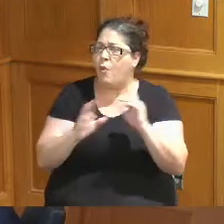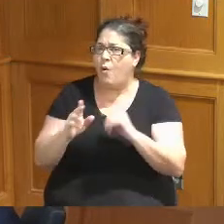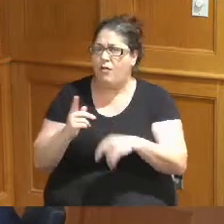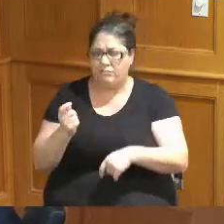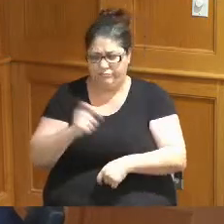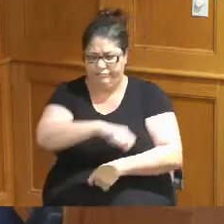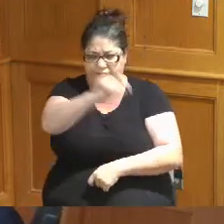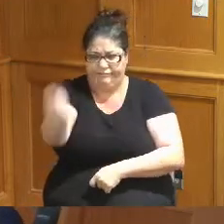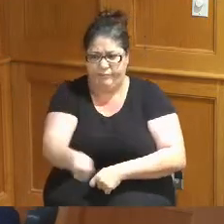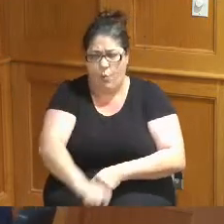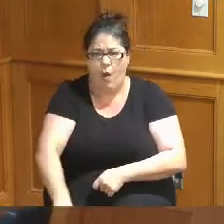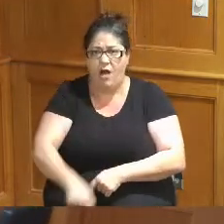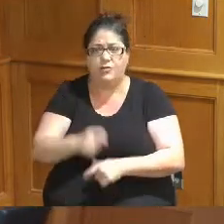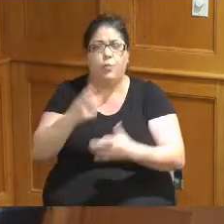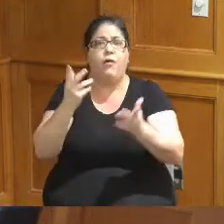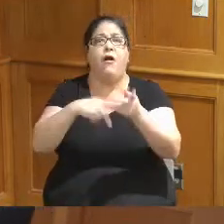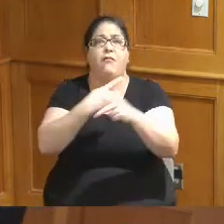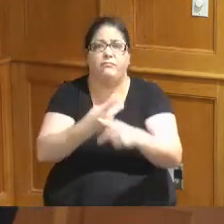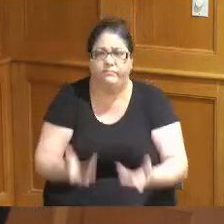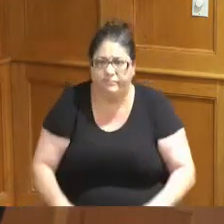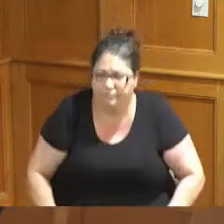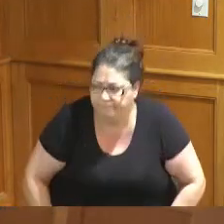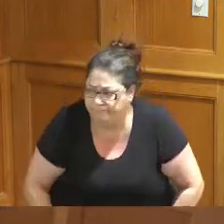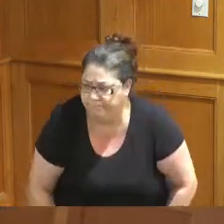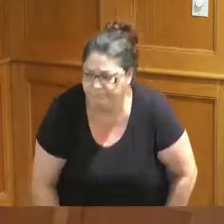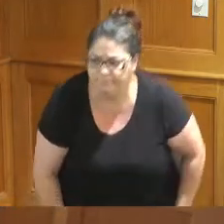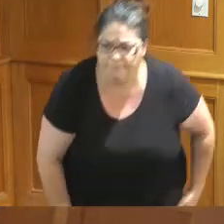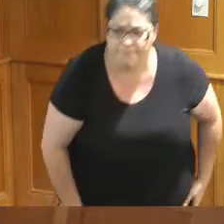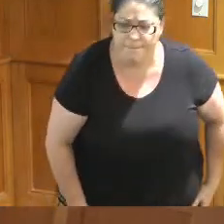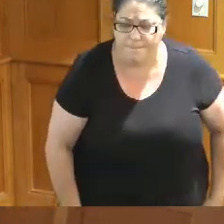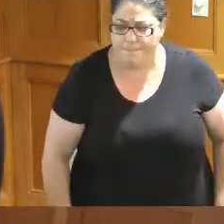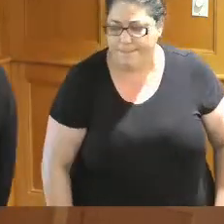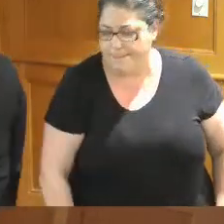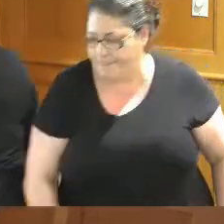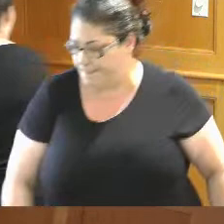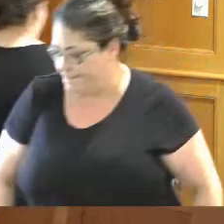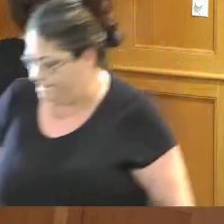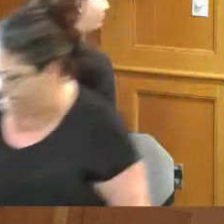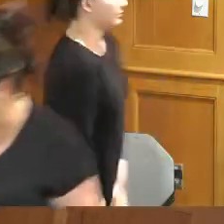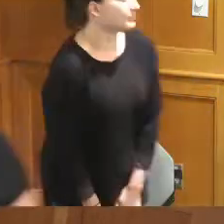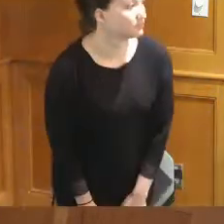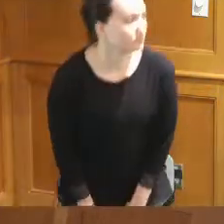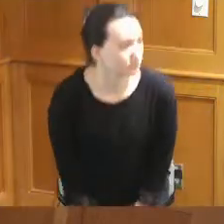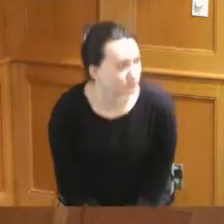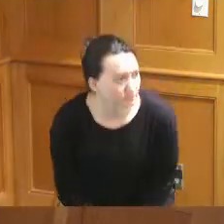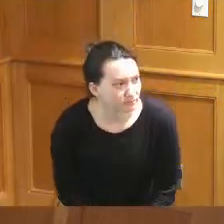I could give it to you here you go a new pet faster I'll put a asterisk next to it